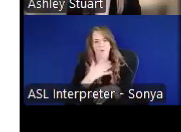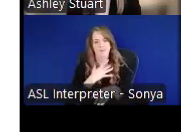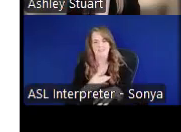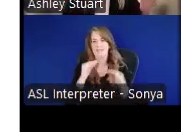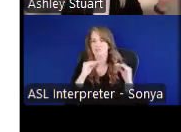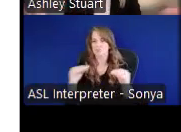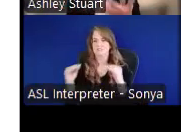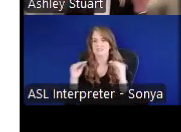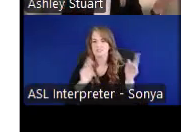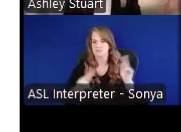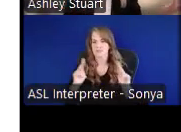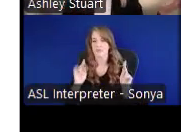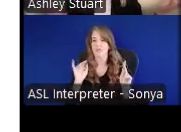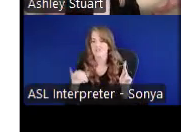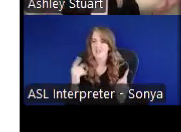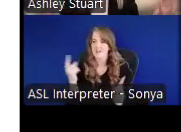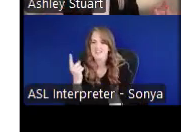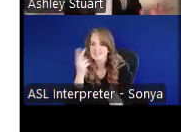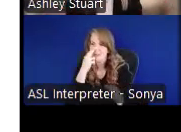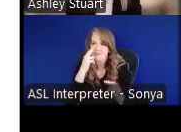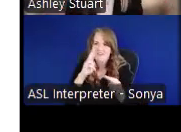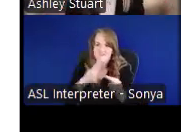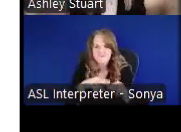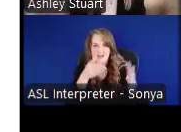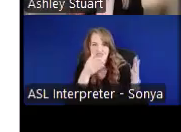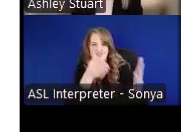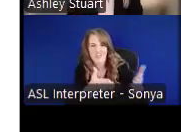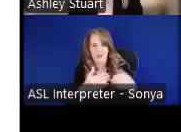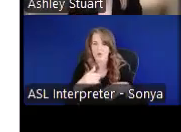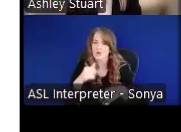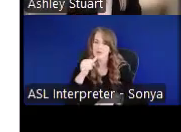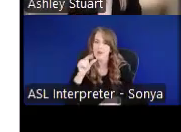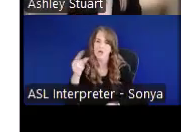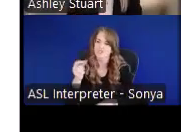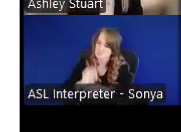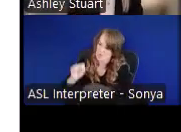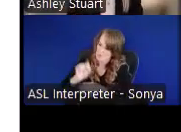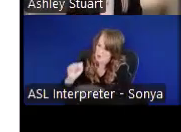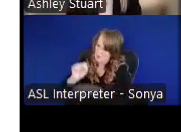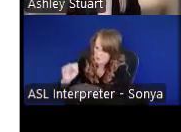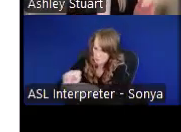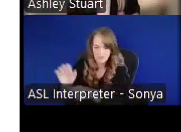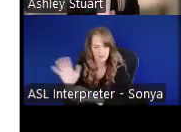sure that something fun is on the visual schedule. We don't want it just to be the hard thing. So after we eat our